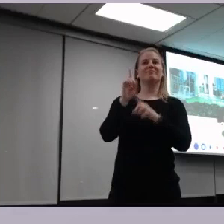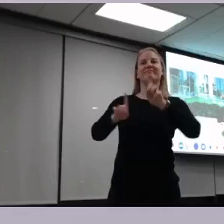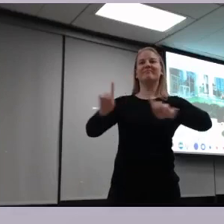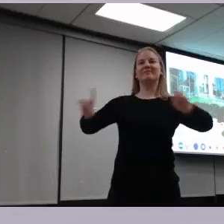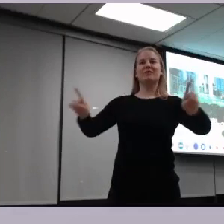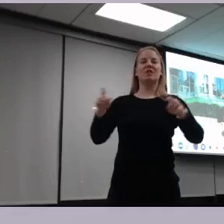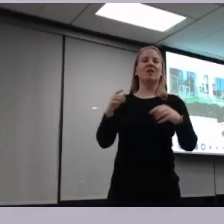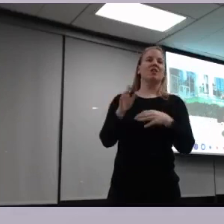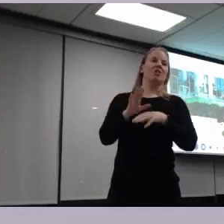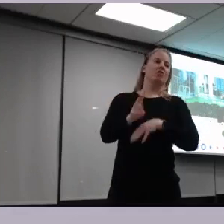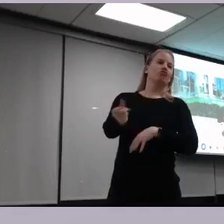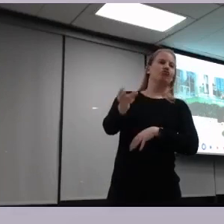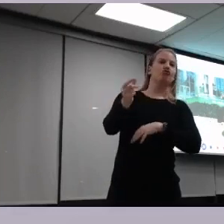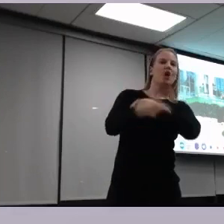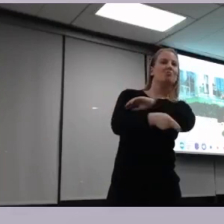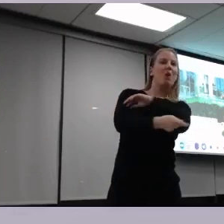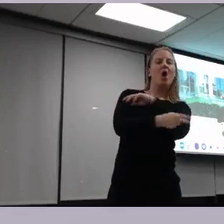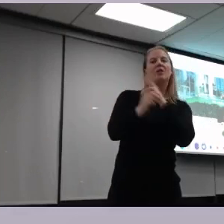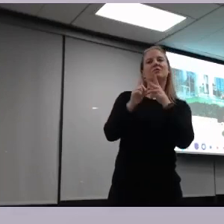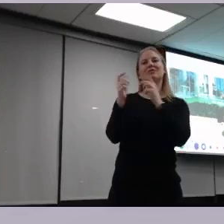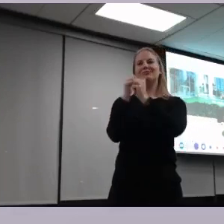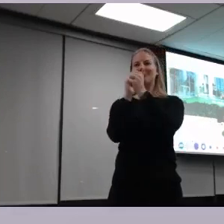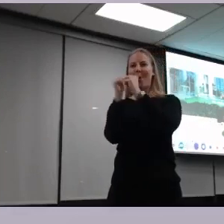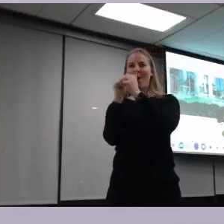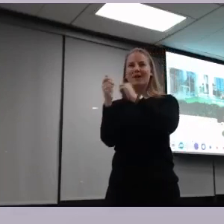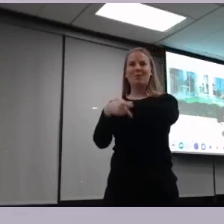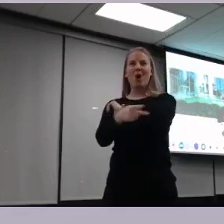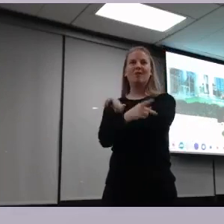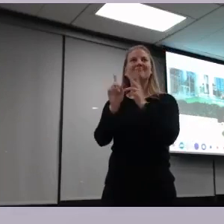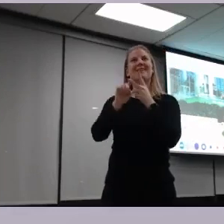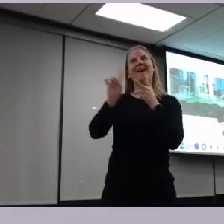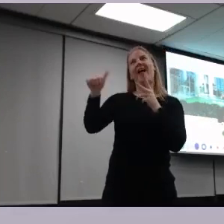Other amenities also include a skate park, fitness equipment,